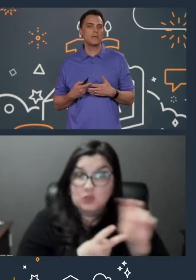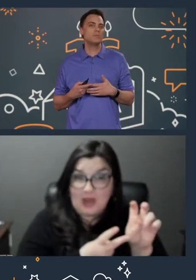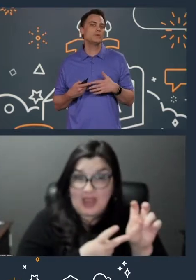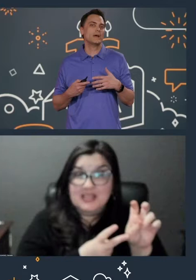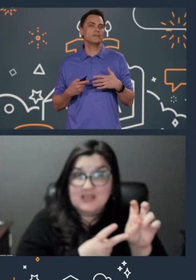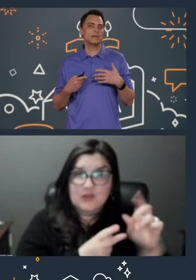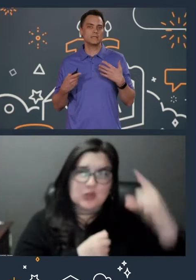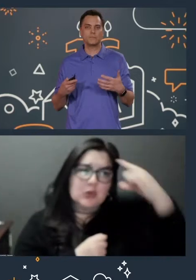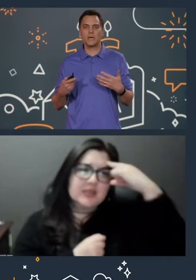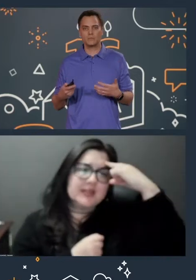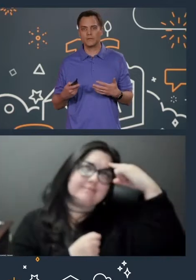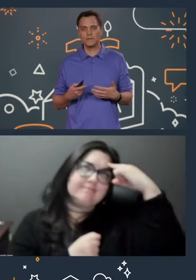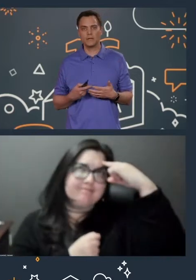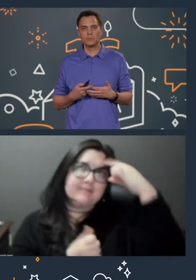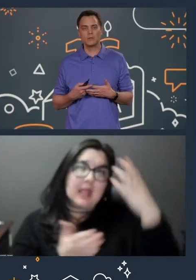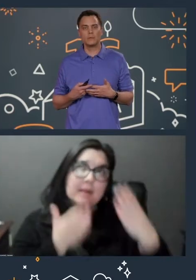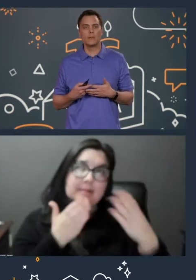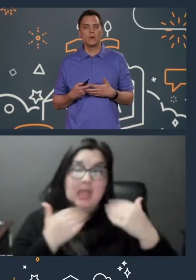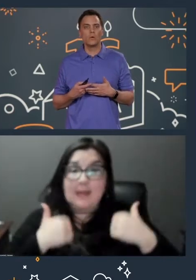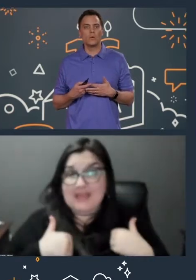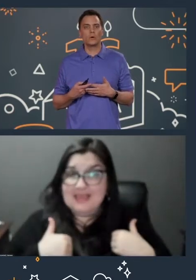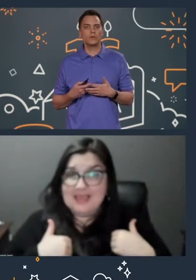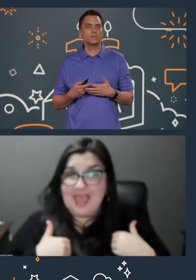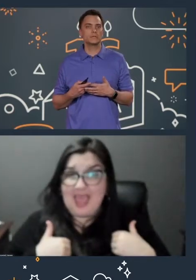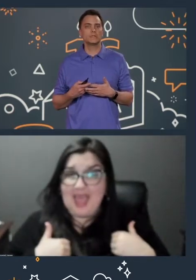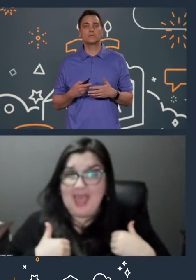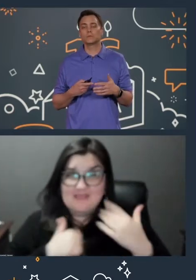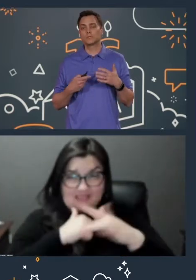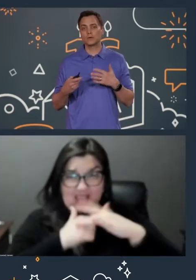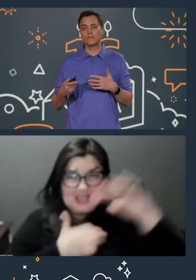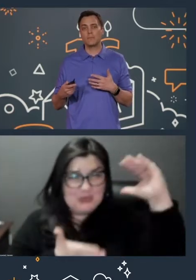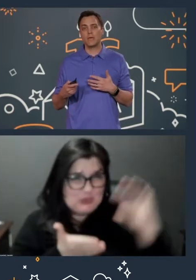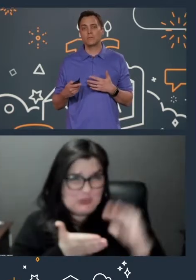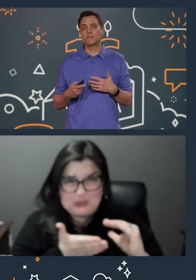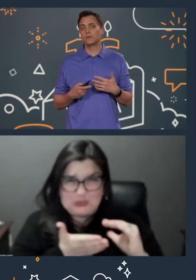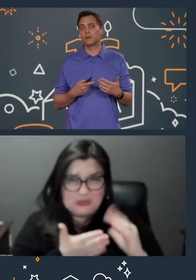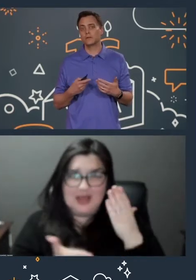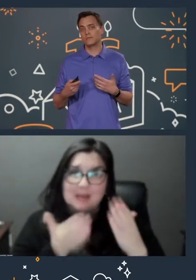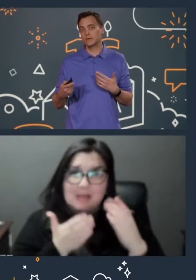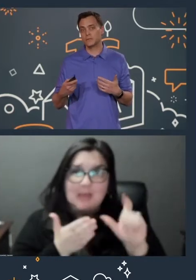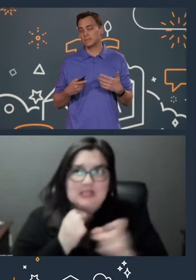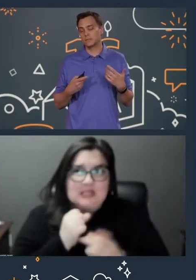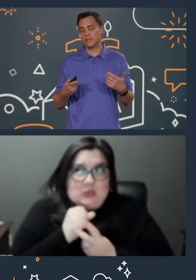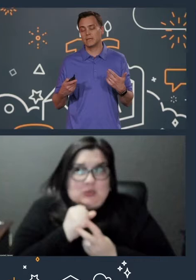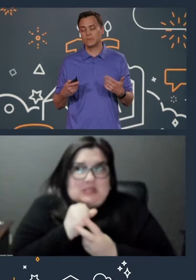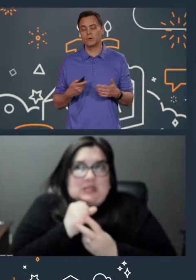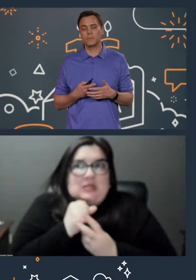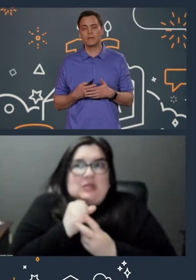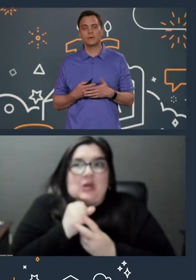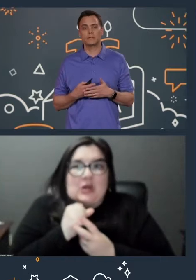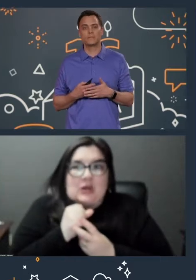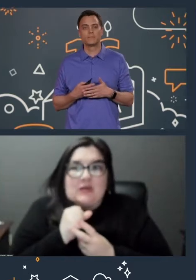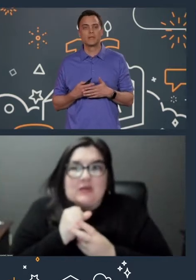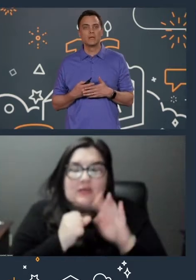maybe you have less bandwidth available, or you just need to reserve that bandwidth for other functions, some of that network bandwidth.